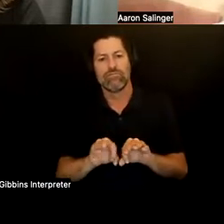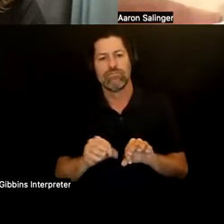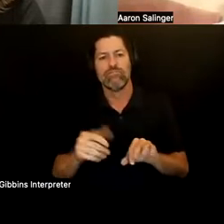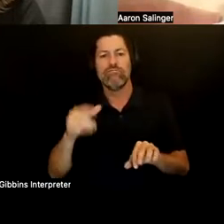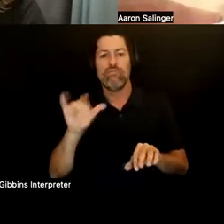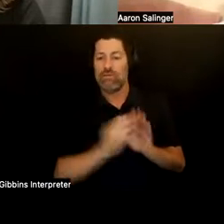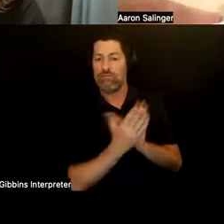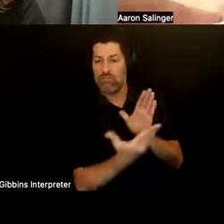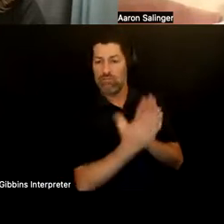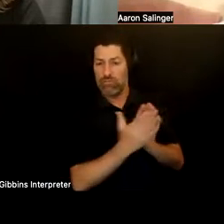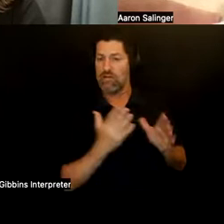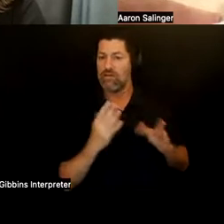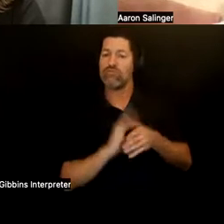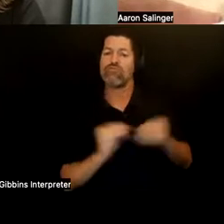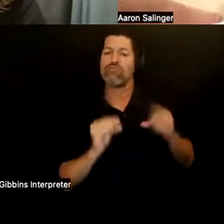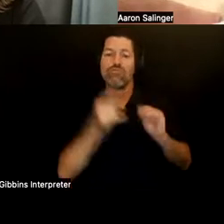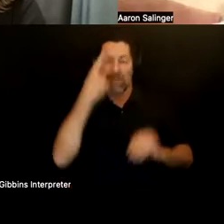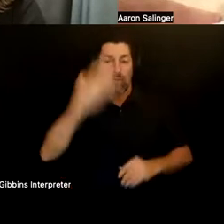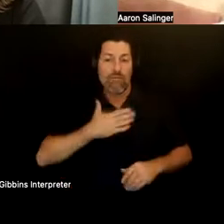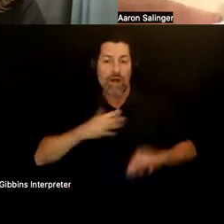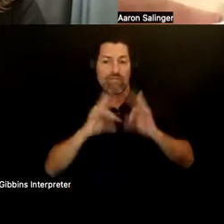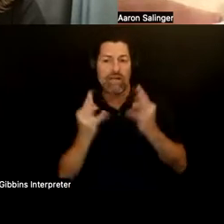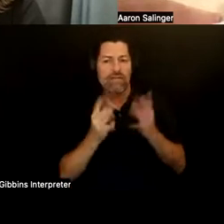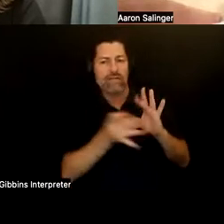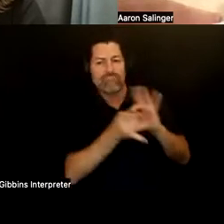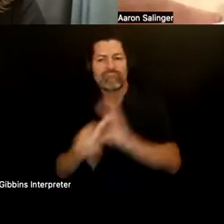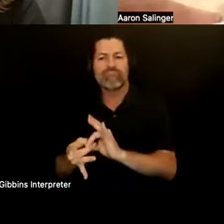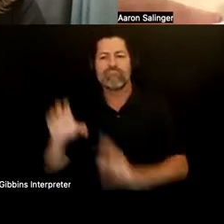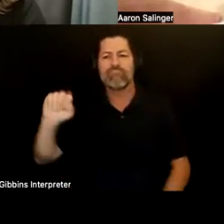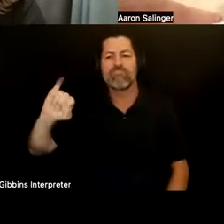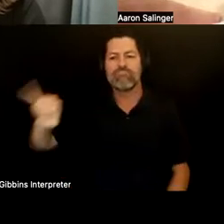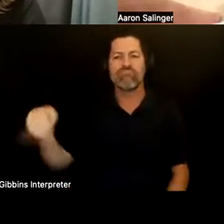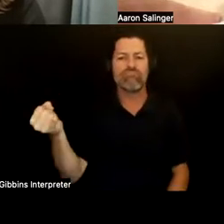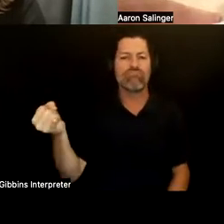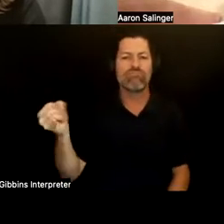19:48:21 I have all kinds of social justice readings we don't just read from the Old Testament.